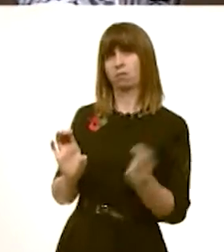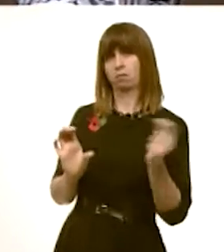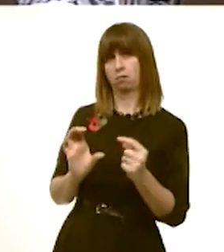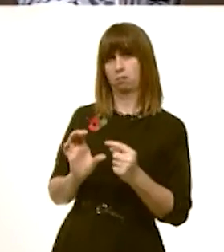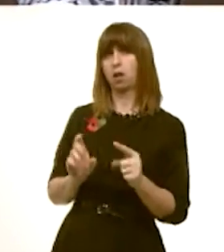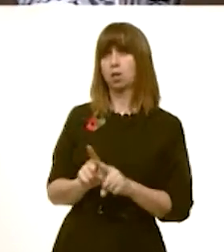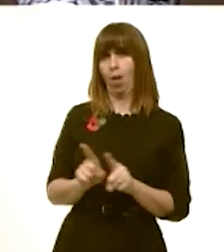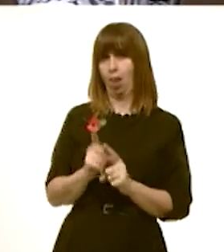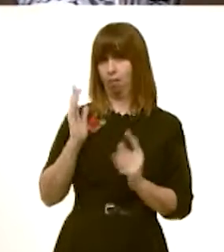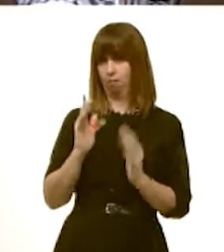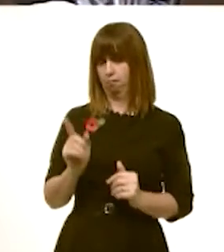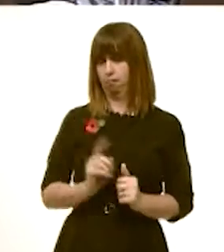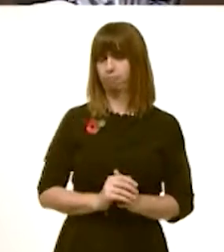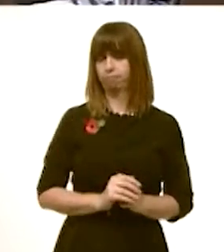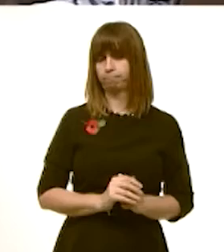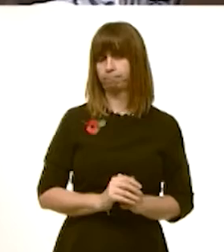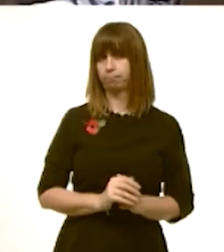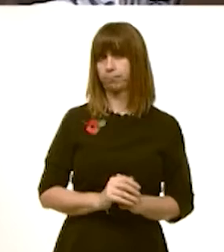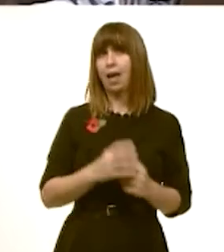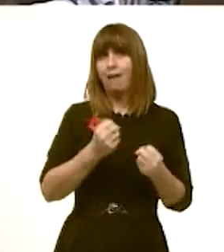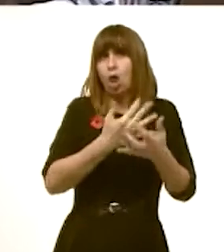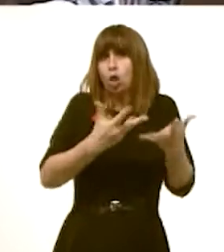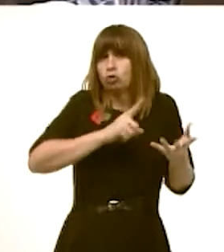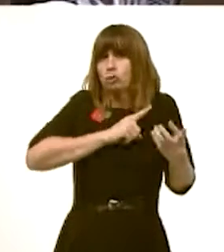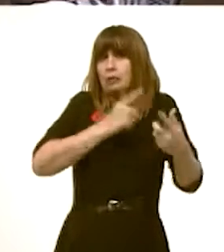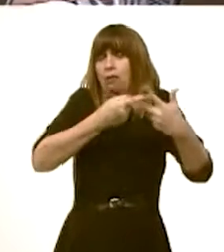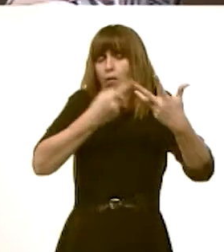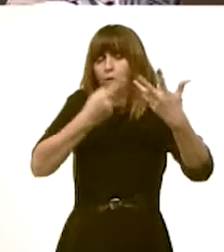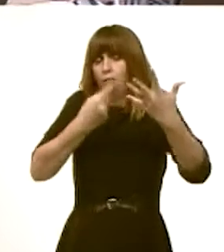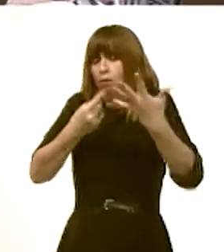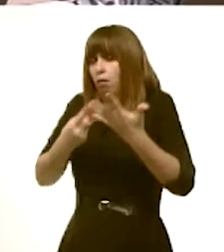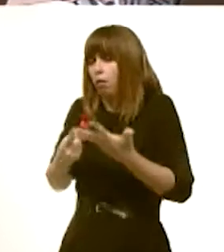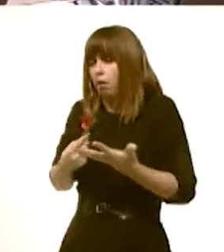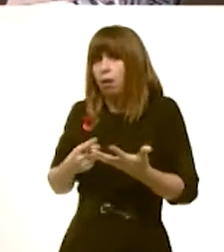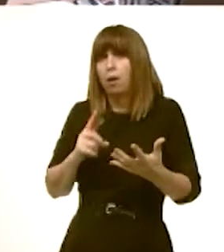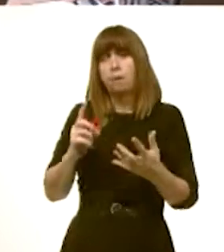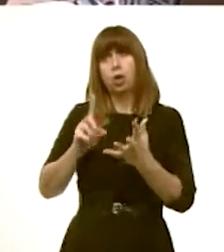Carwyn Jones: There is no one factor, but the factor that is within the control of the UK Government is energy.